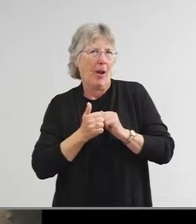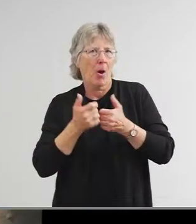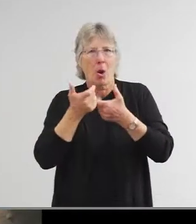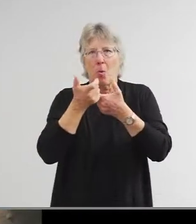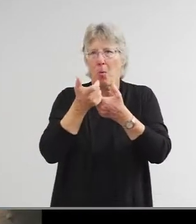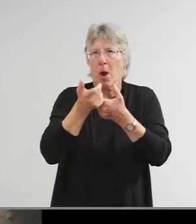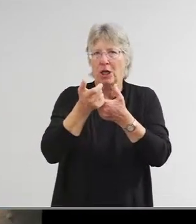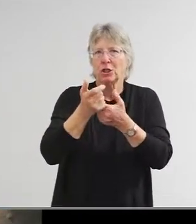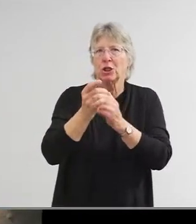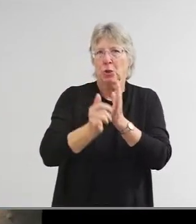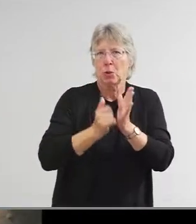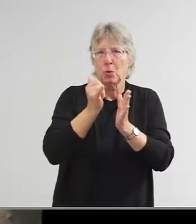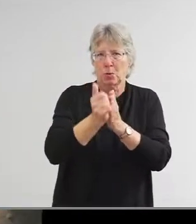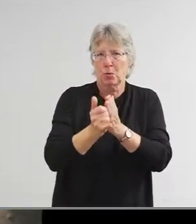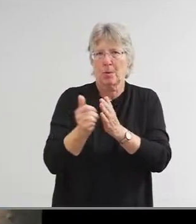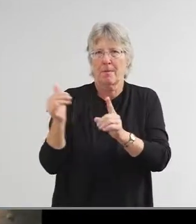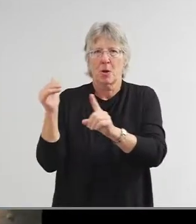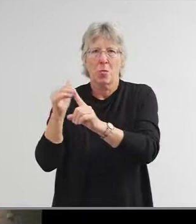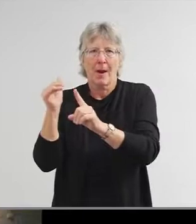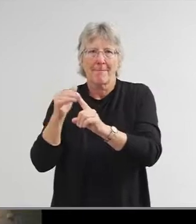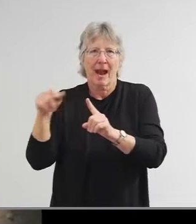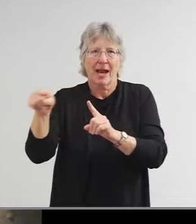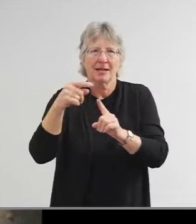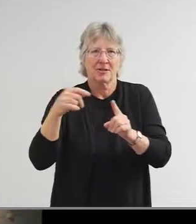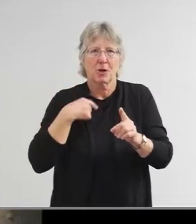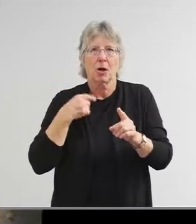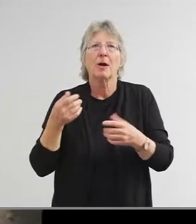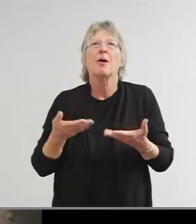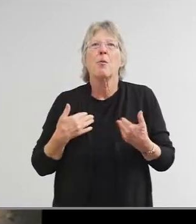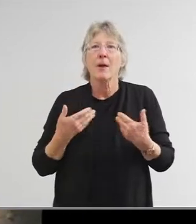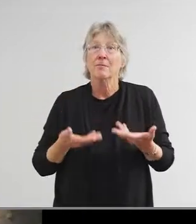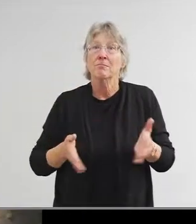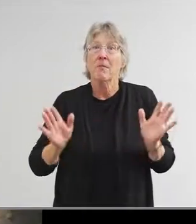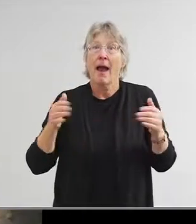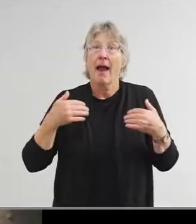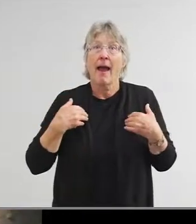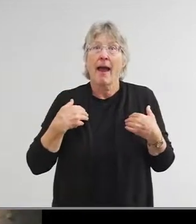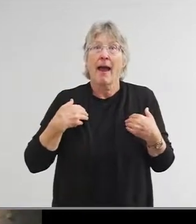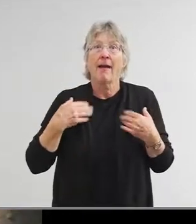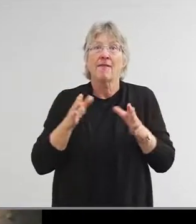As a reminder, we welcome public comment and have provided a mechanism for you to make public comment